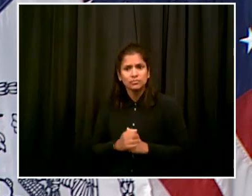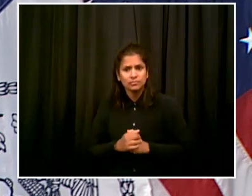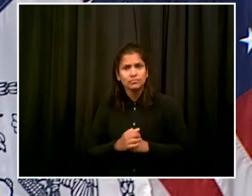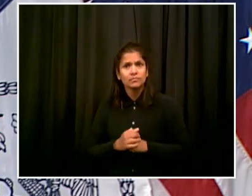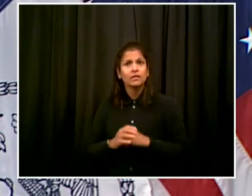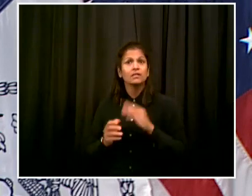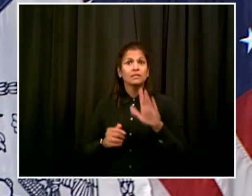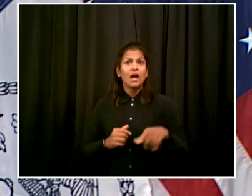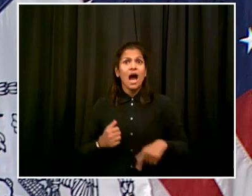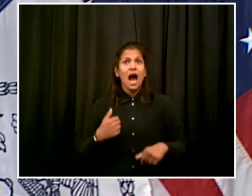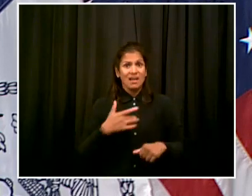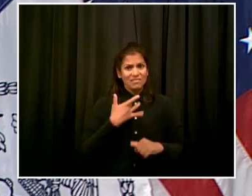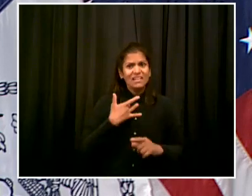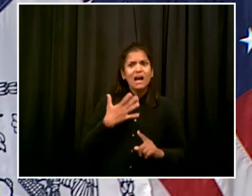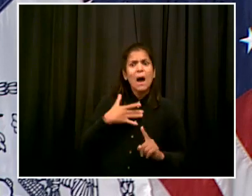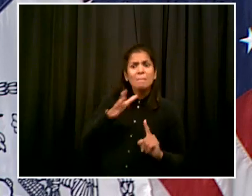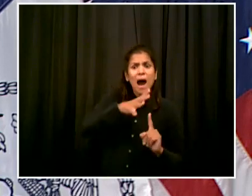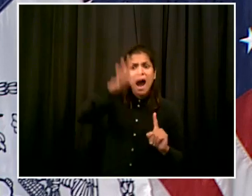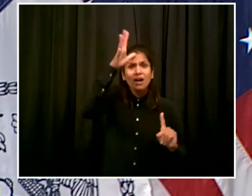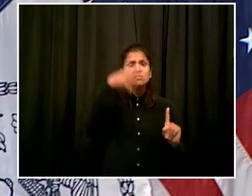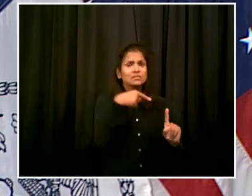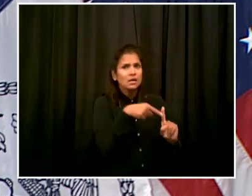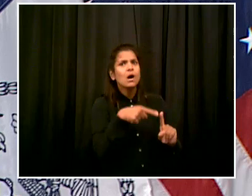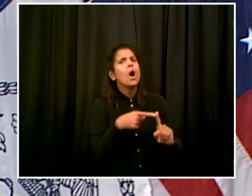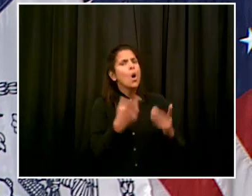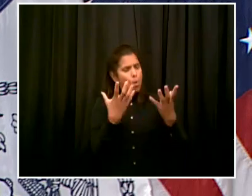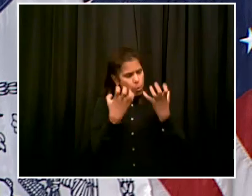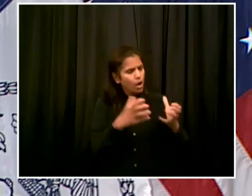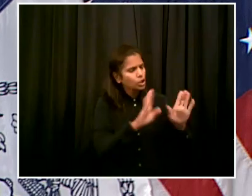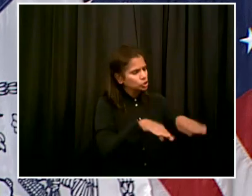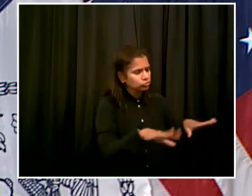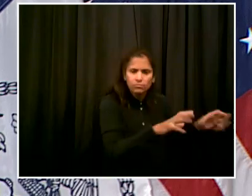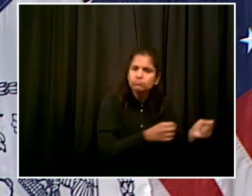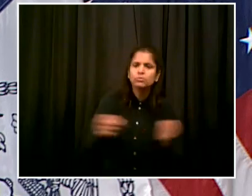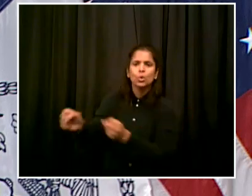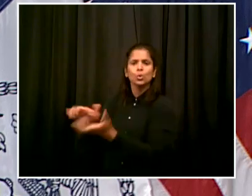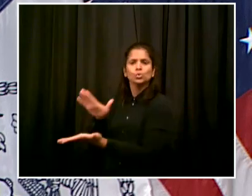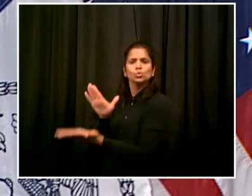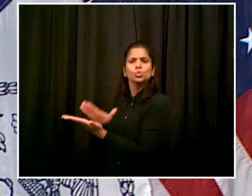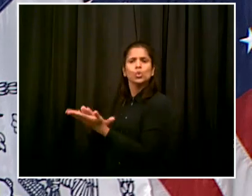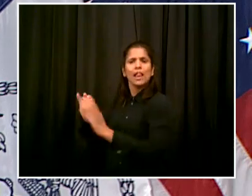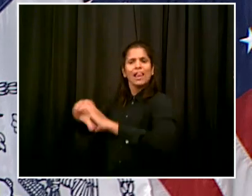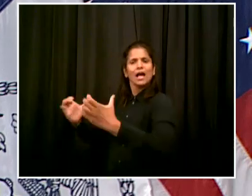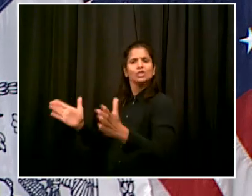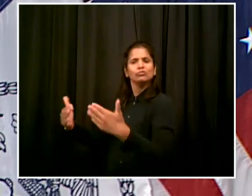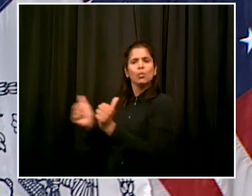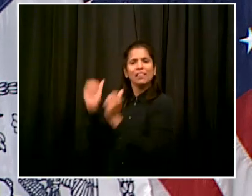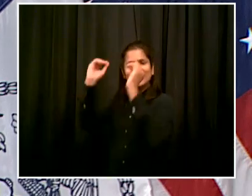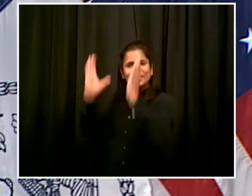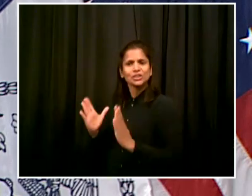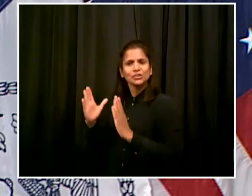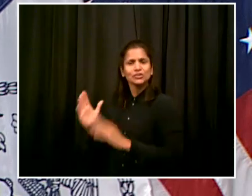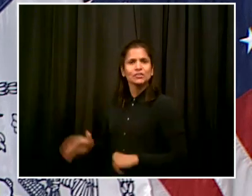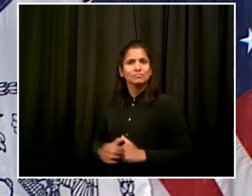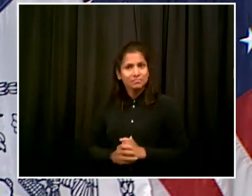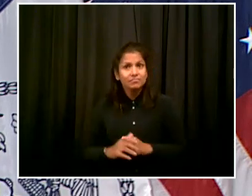S O,I INTHK E W HAVE A HUGE LEVEL OF PARENT BUY IN, BUT WE